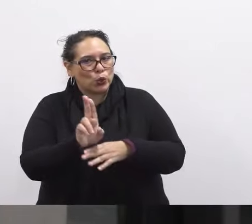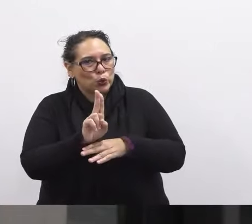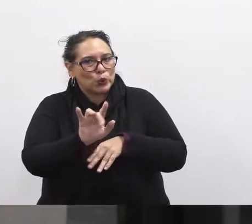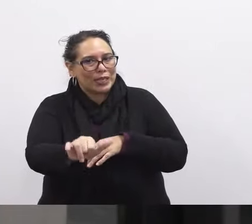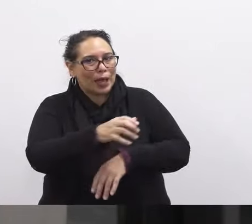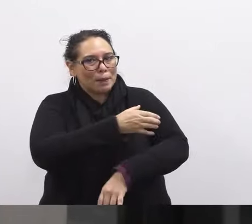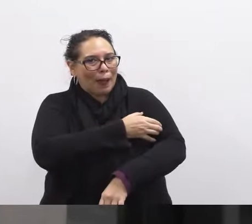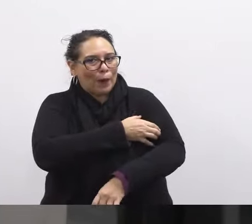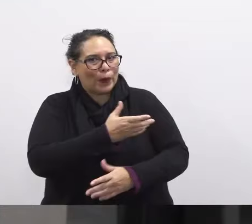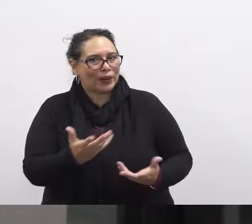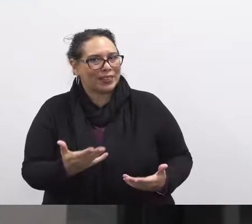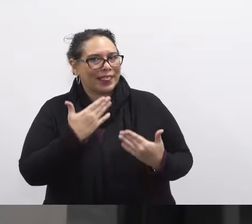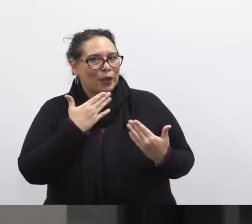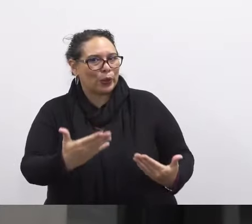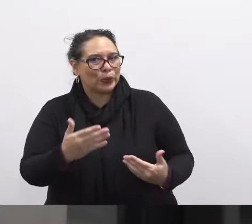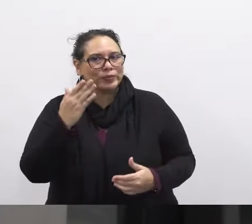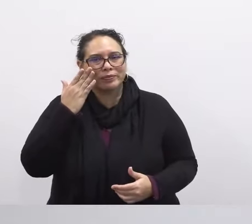Thank you.